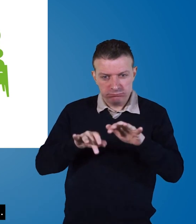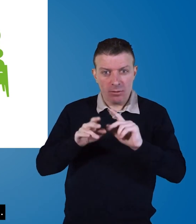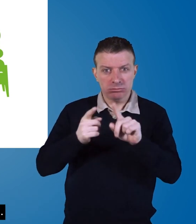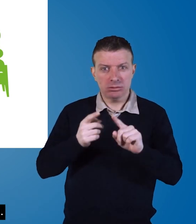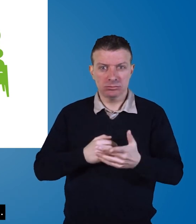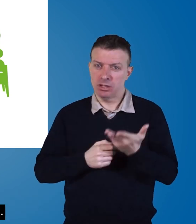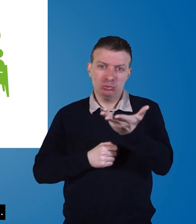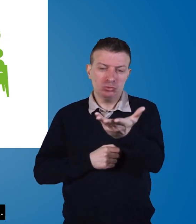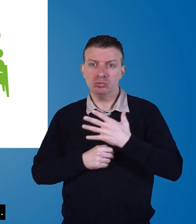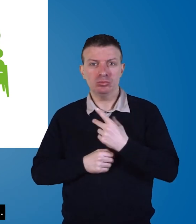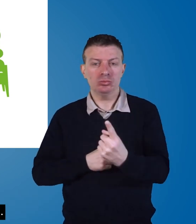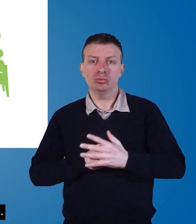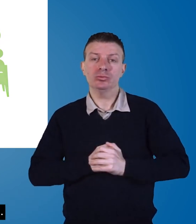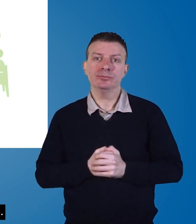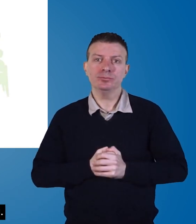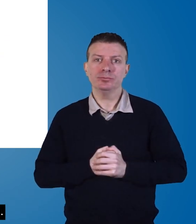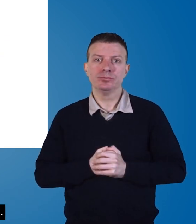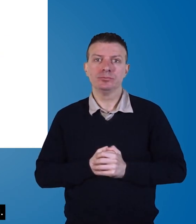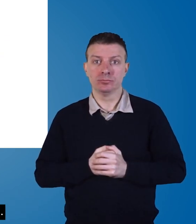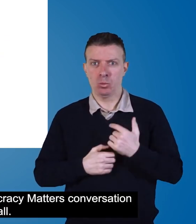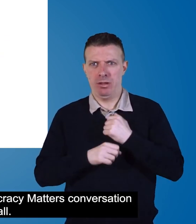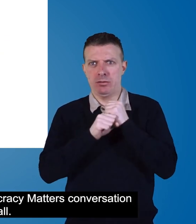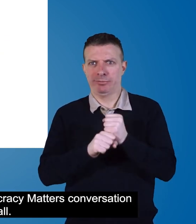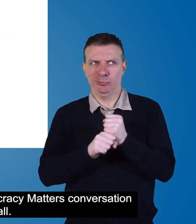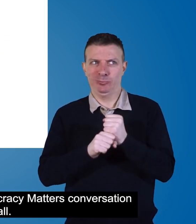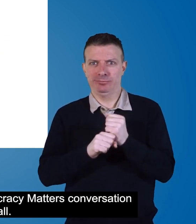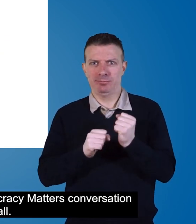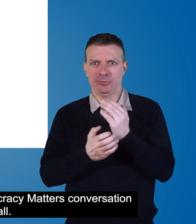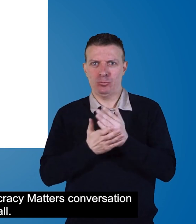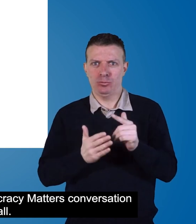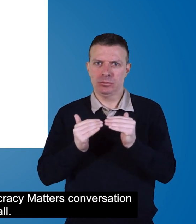on your own. It's up to you. We are committed to making the Democracy